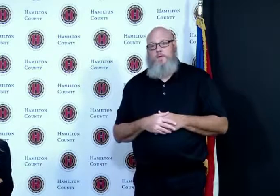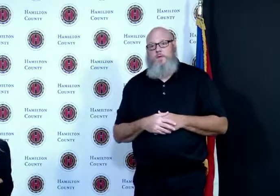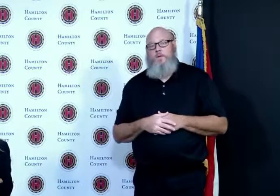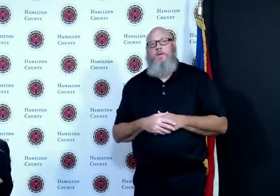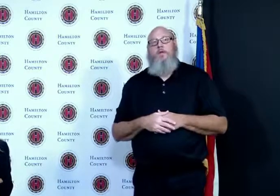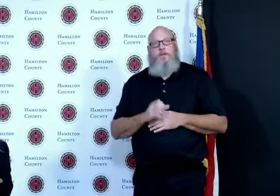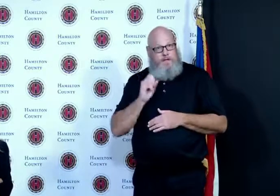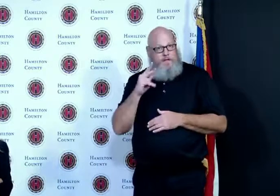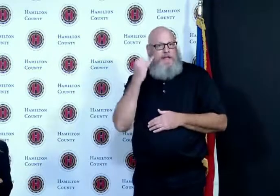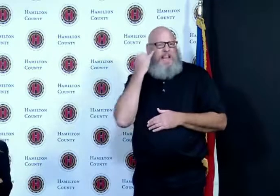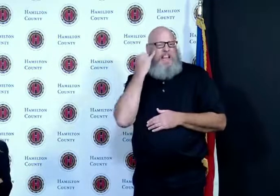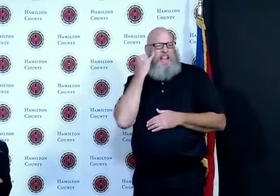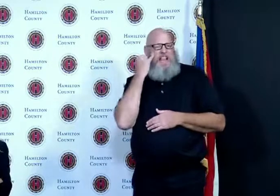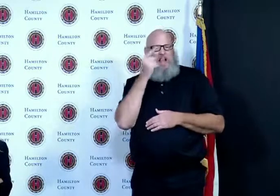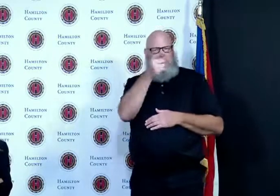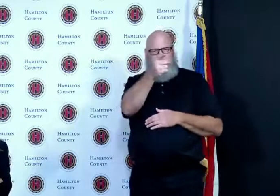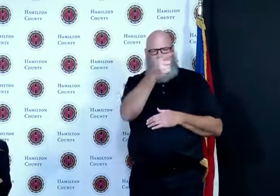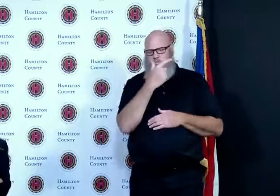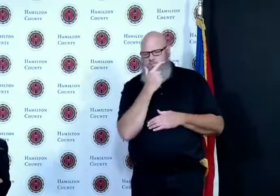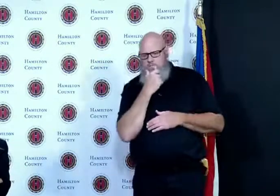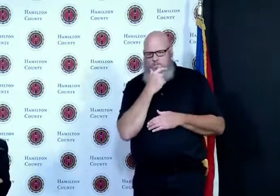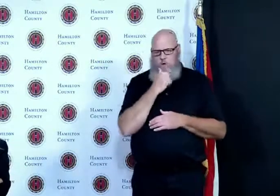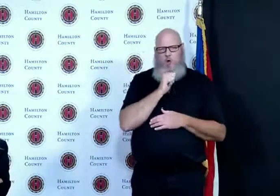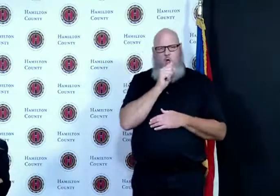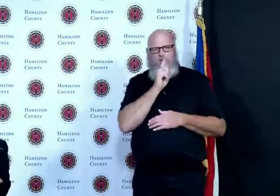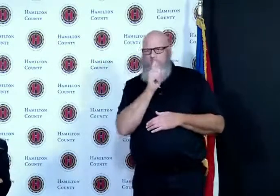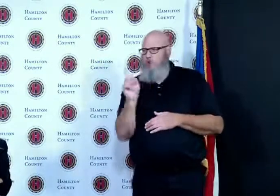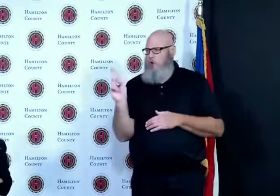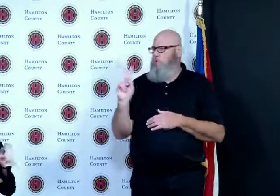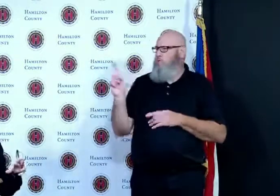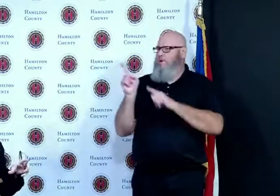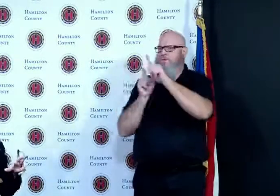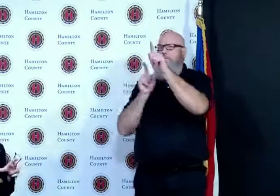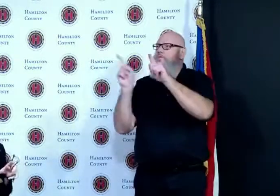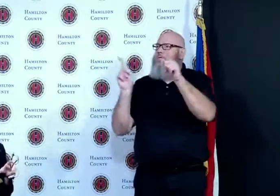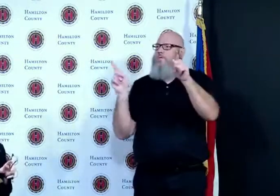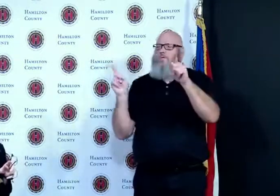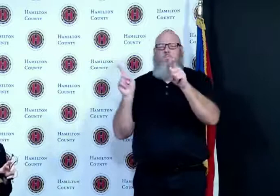to help people navigate so you go to one site and then you have the options in front of you